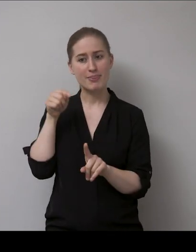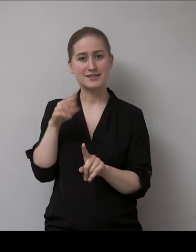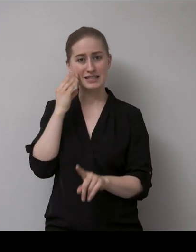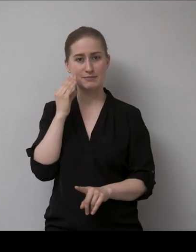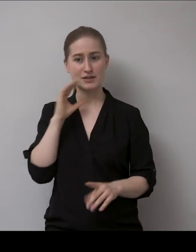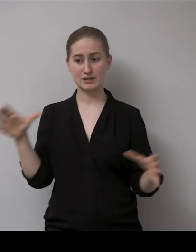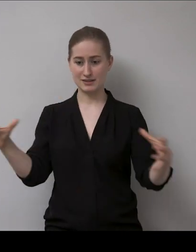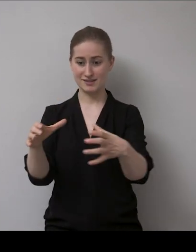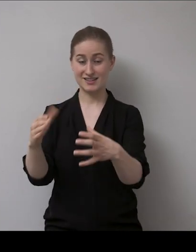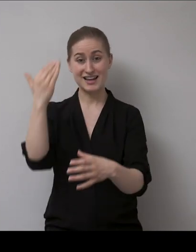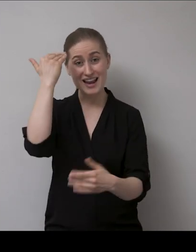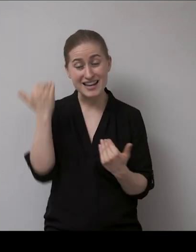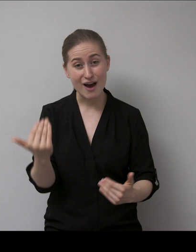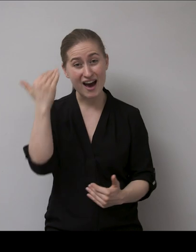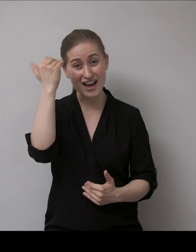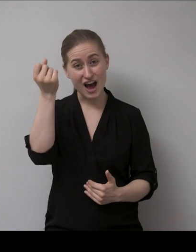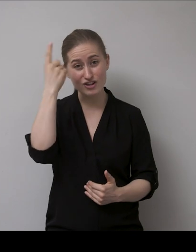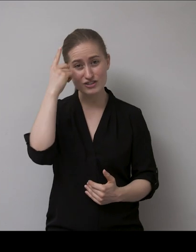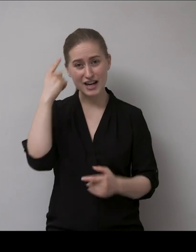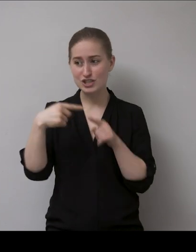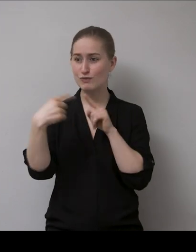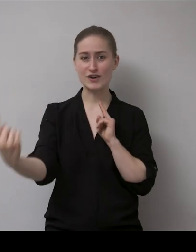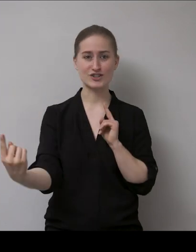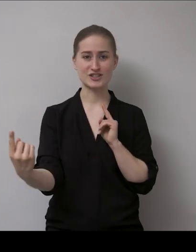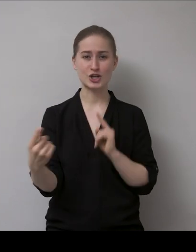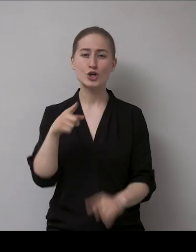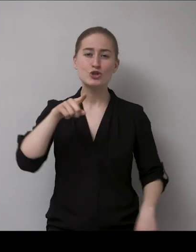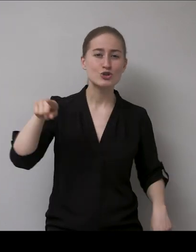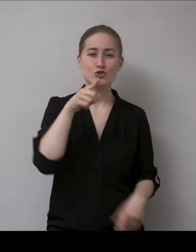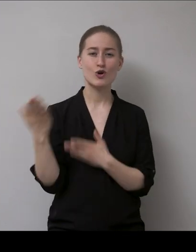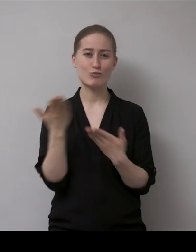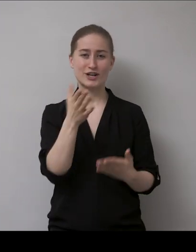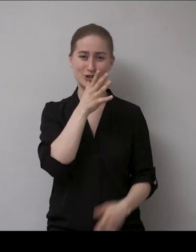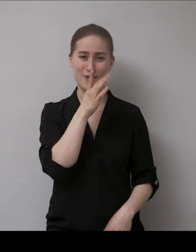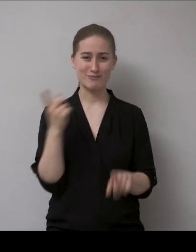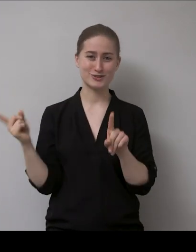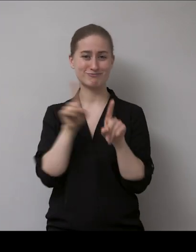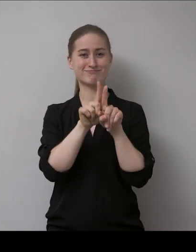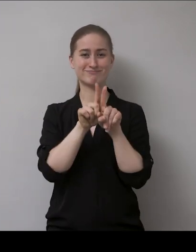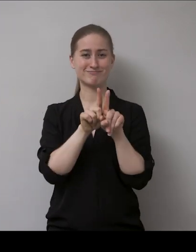Now, I know the reverse. You're the ones bringing your moms. My daughters had encouraged me